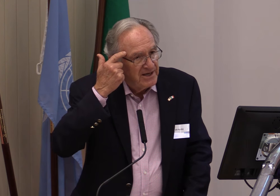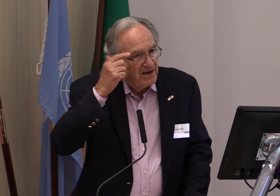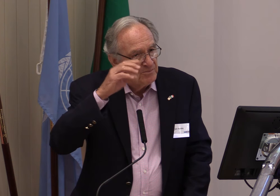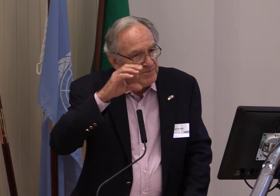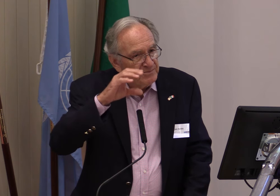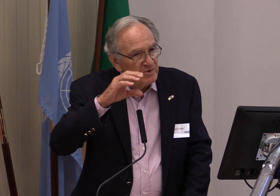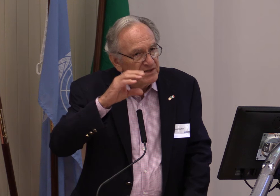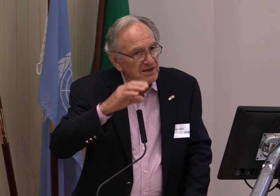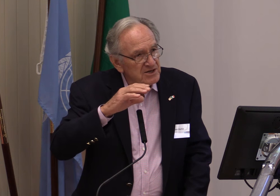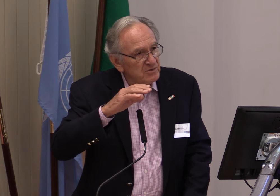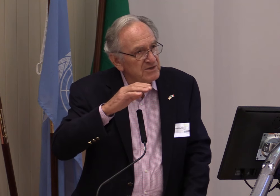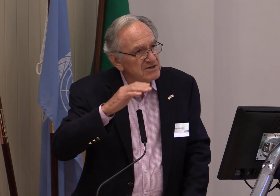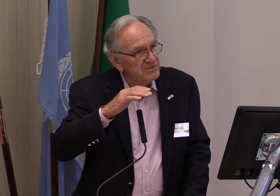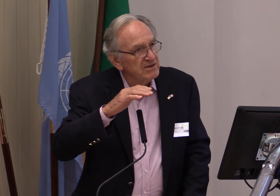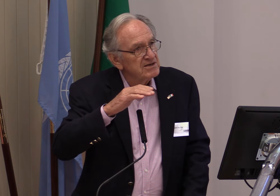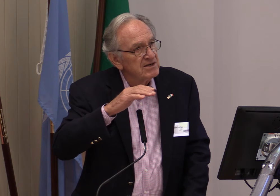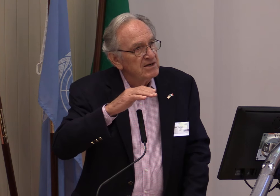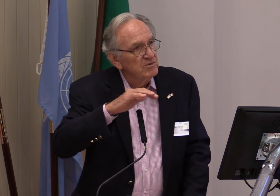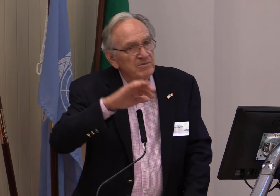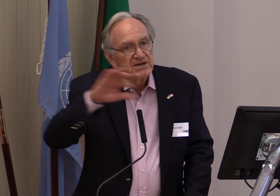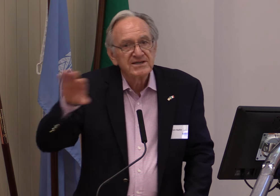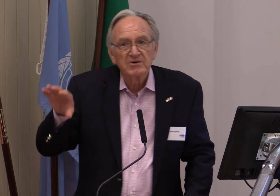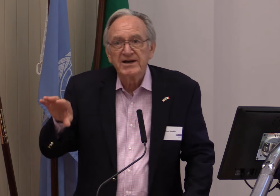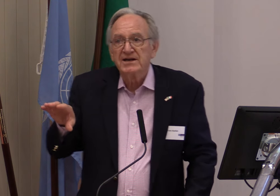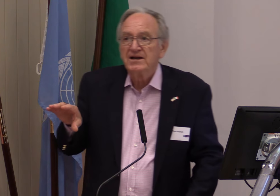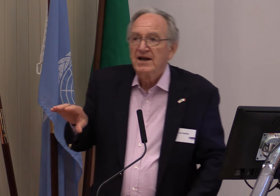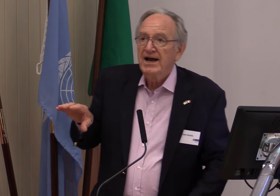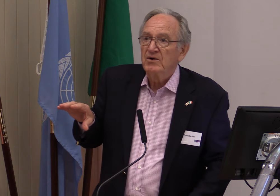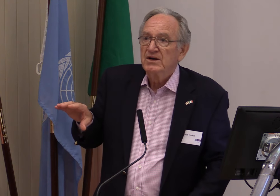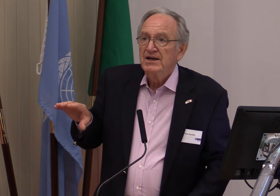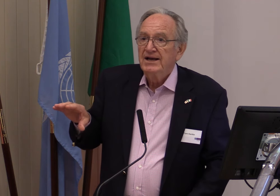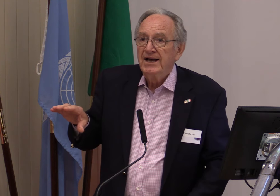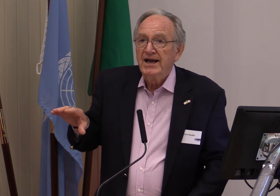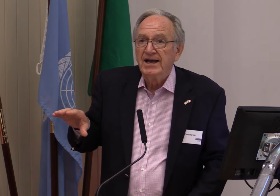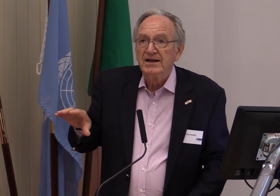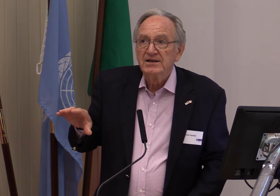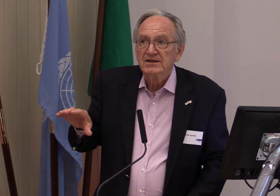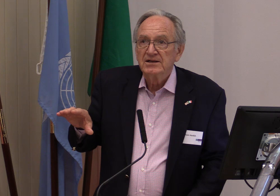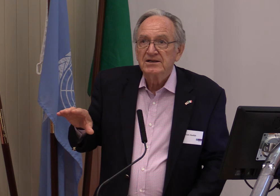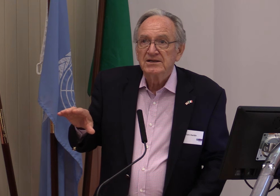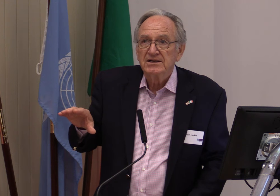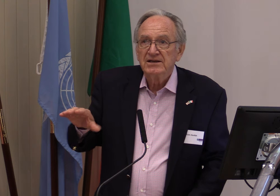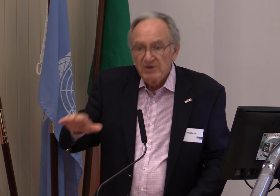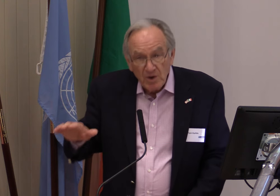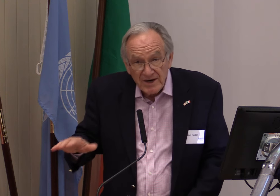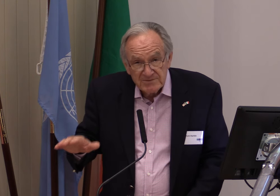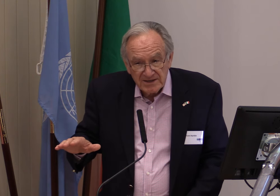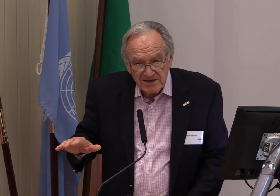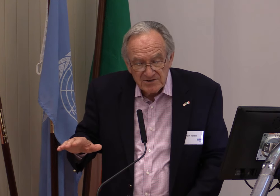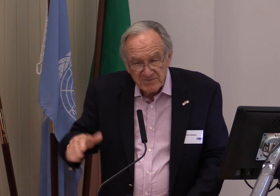and how people with intellectual disabilities were being segregated out and given low expectation.